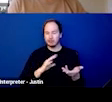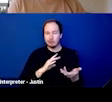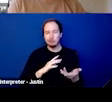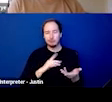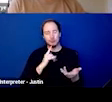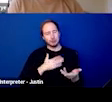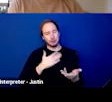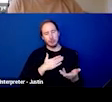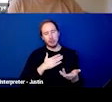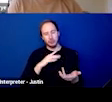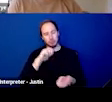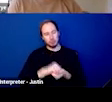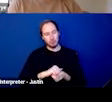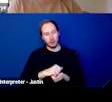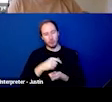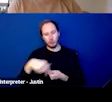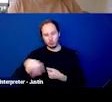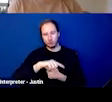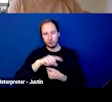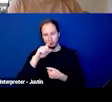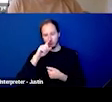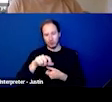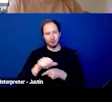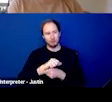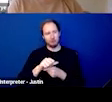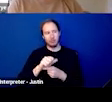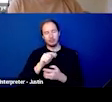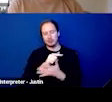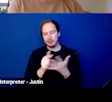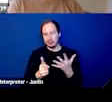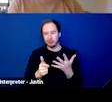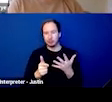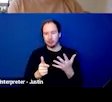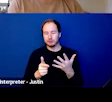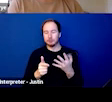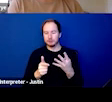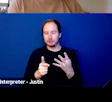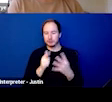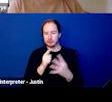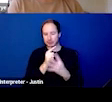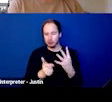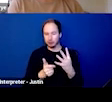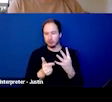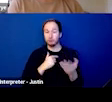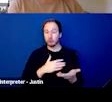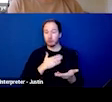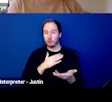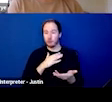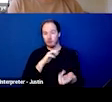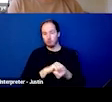to partner together on this training series. So we've enjoyed working with Homebase and the team,